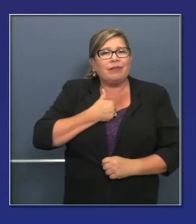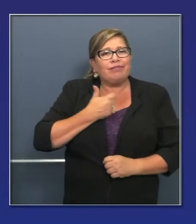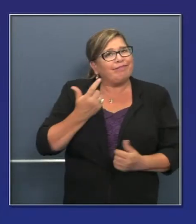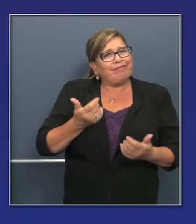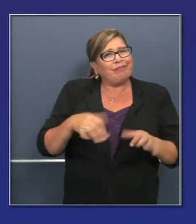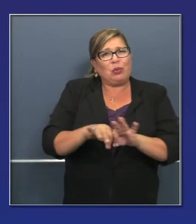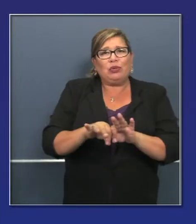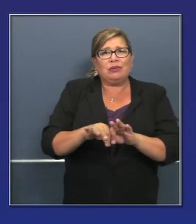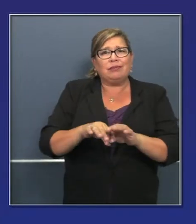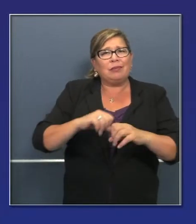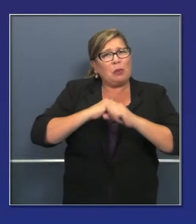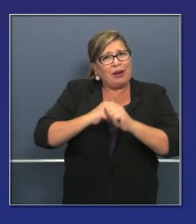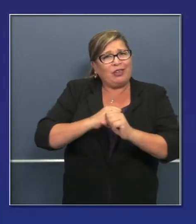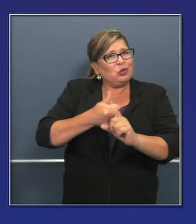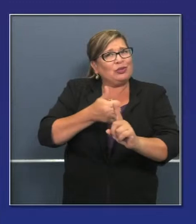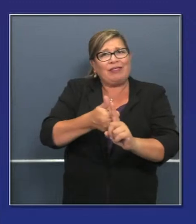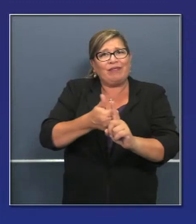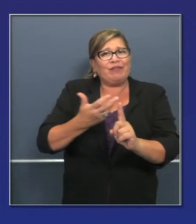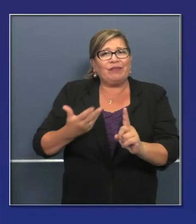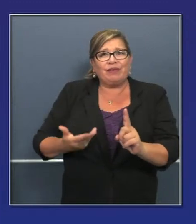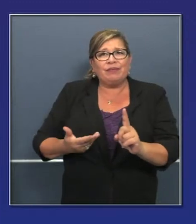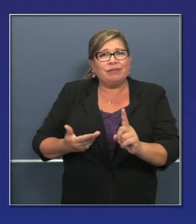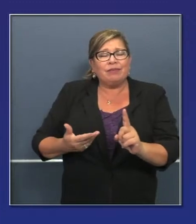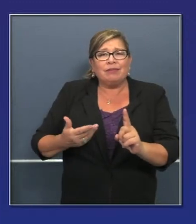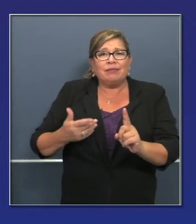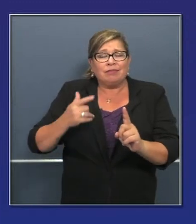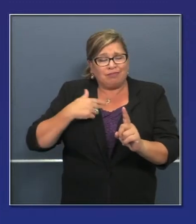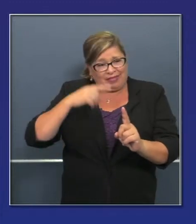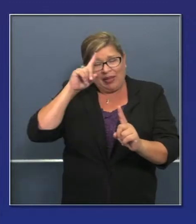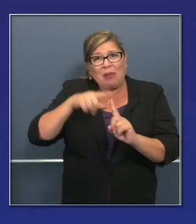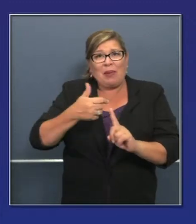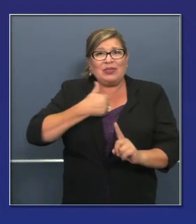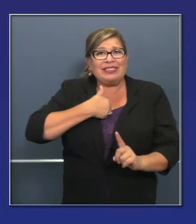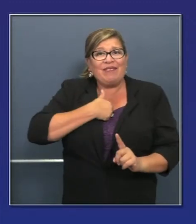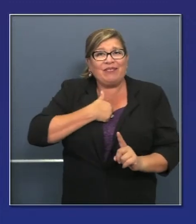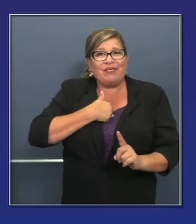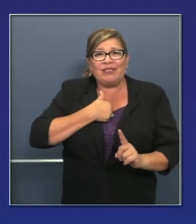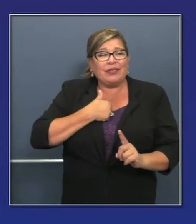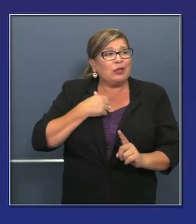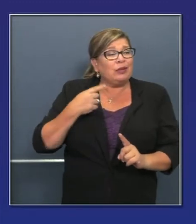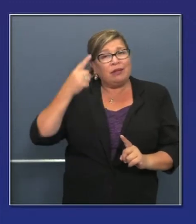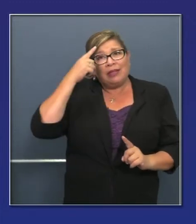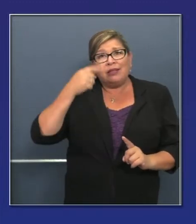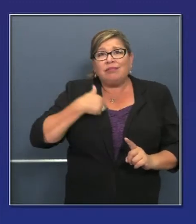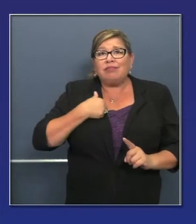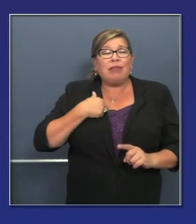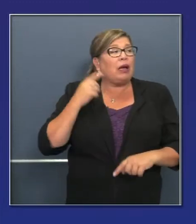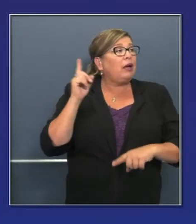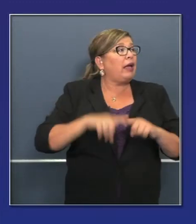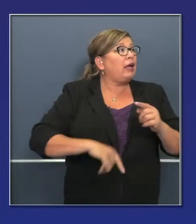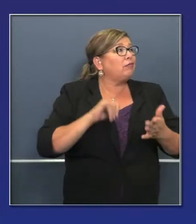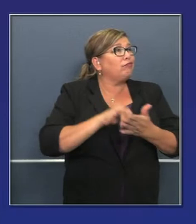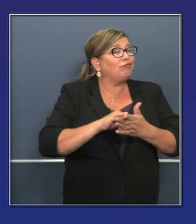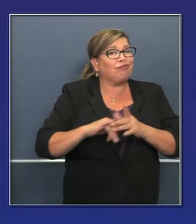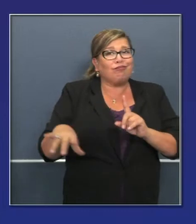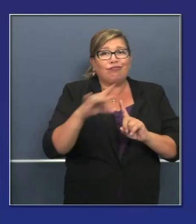I be a little selfish protect yourself you're not invincible from kovat 19 quite the contrary